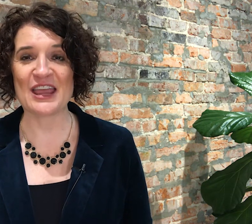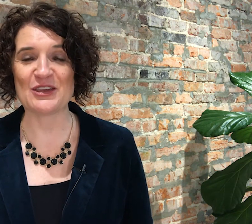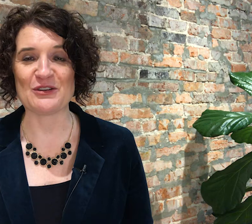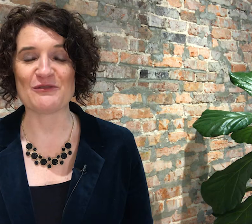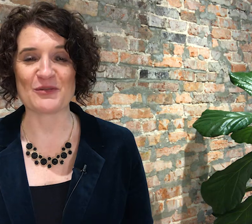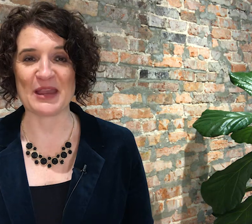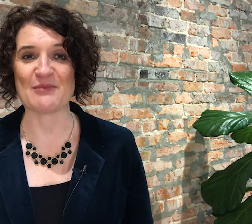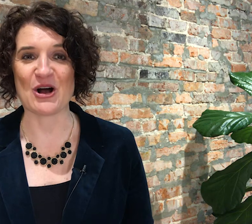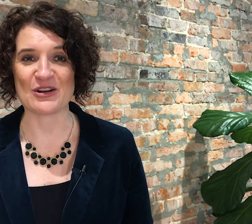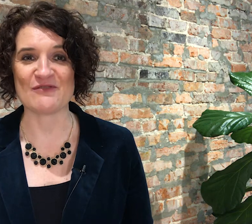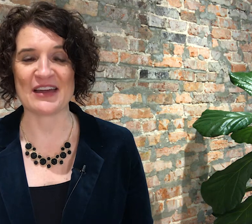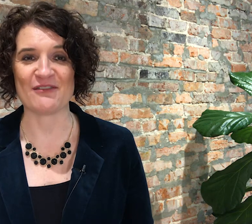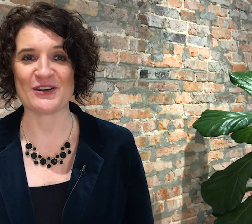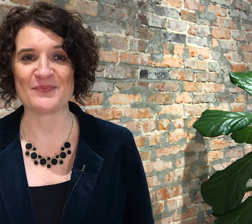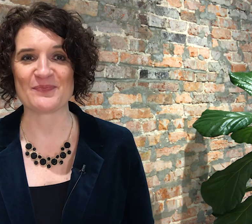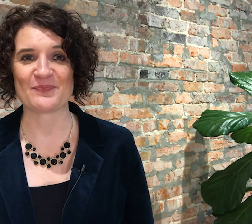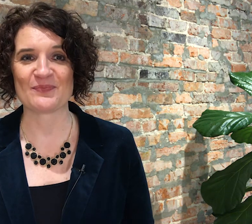Thank you for being part of that effort.